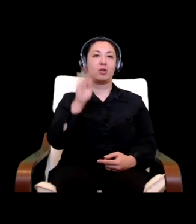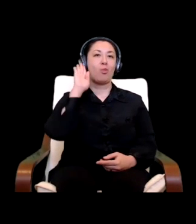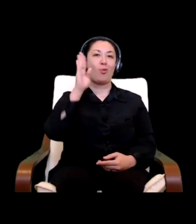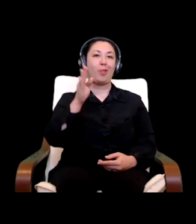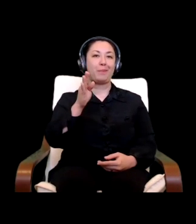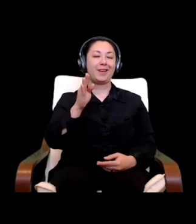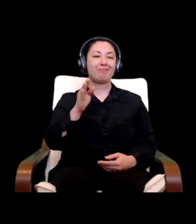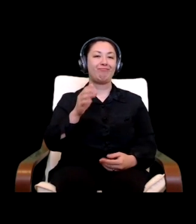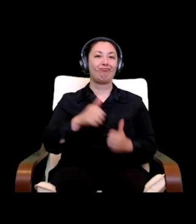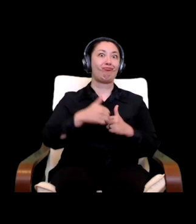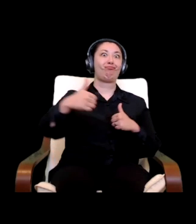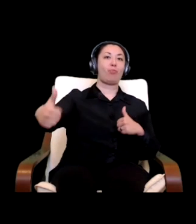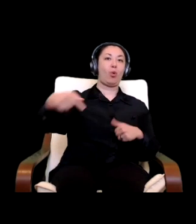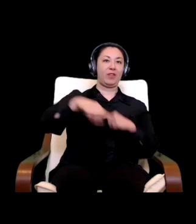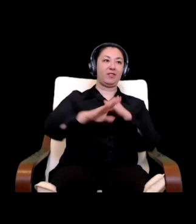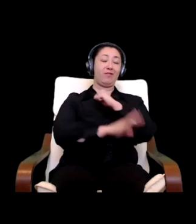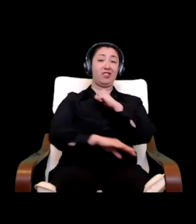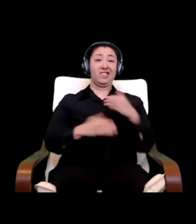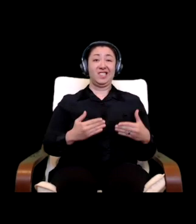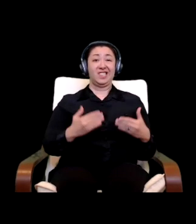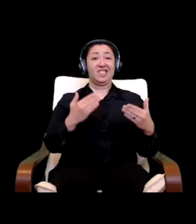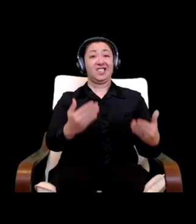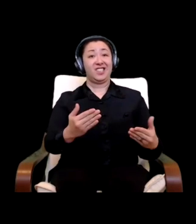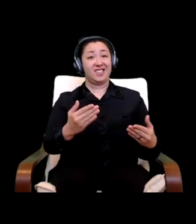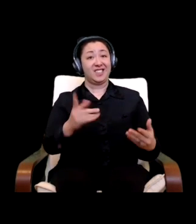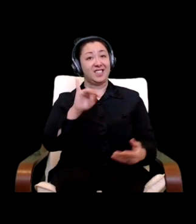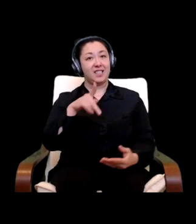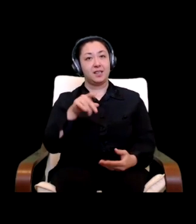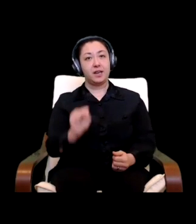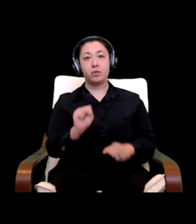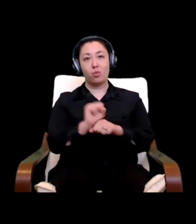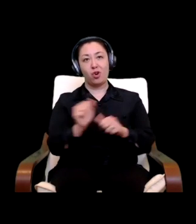when it comes to working with individuals with visual impairment remotely?